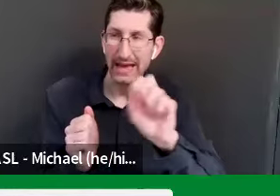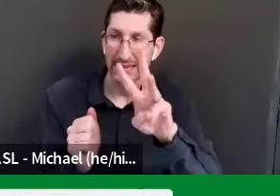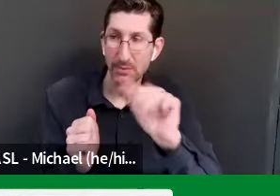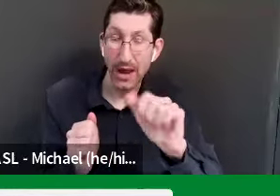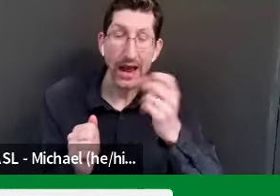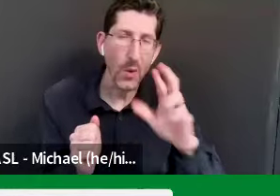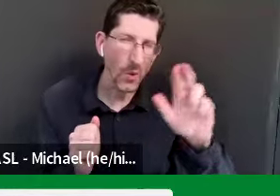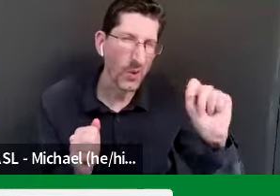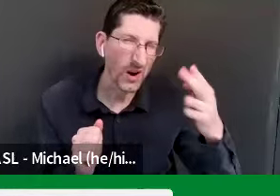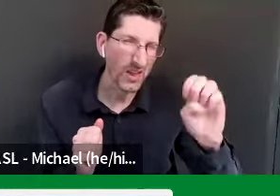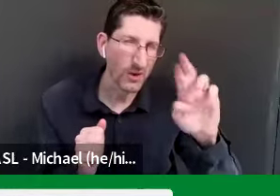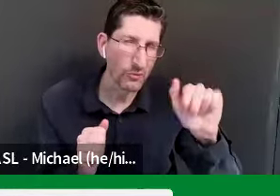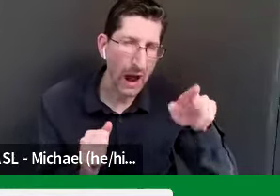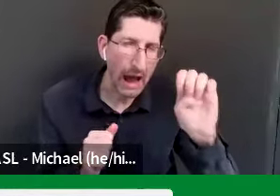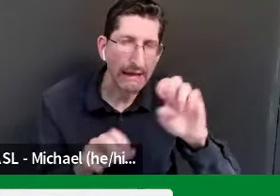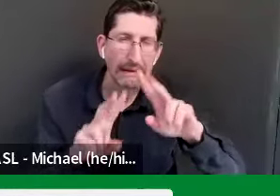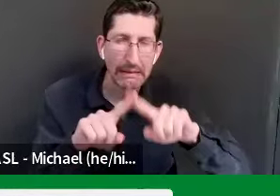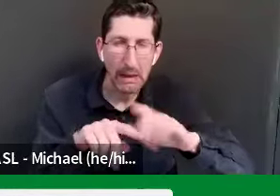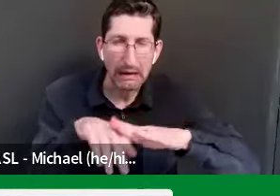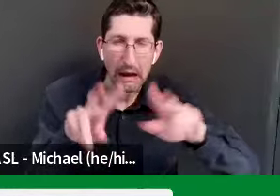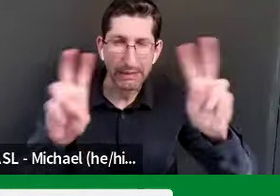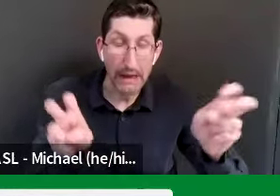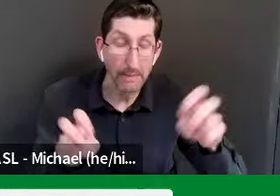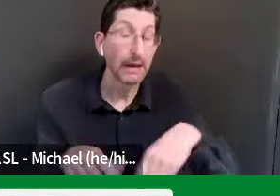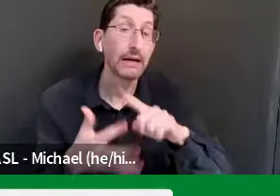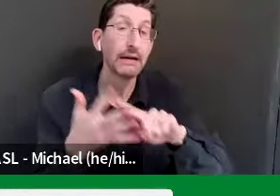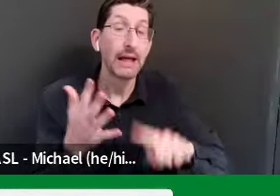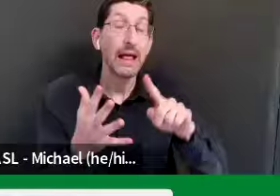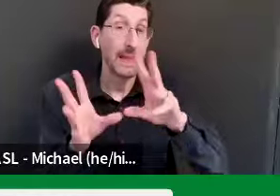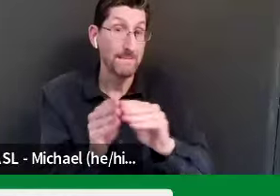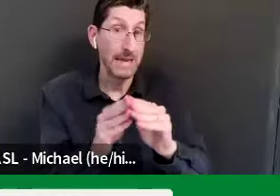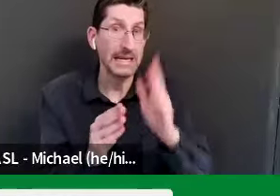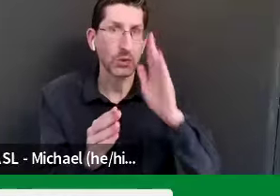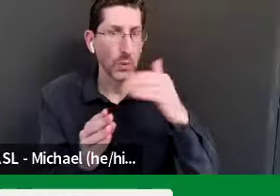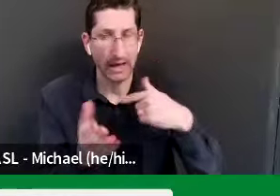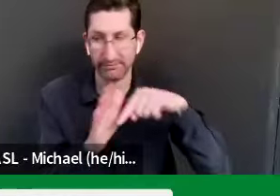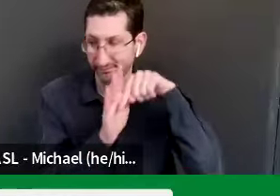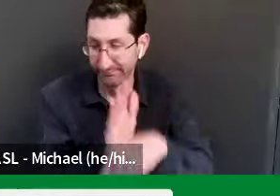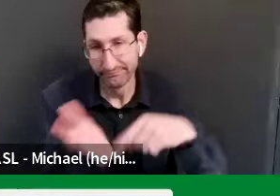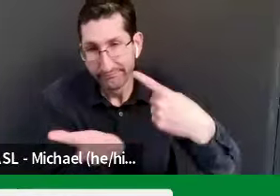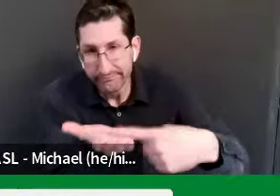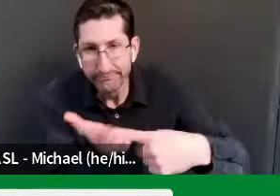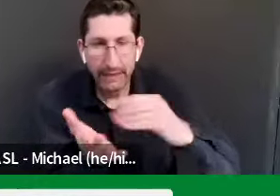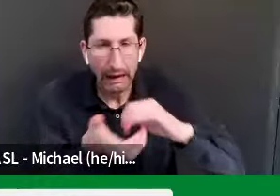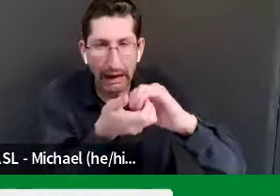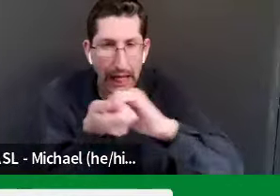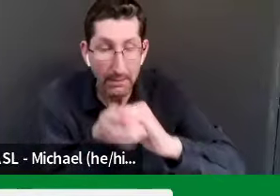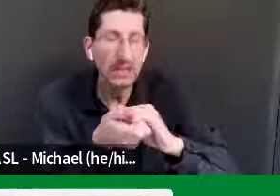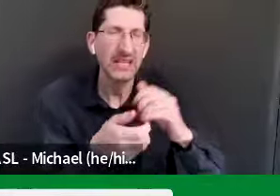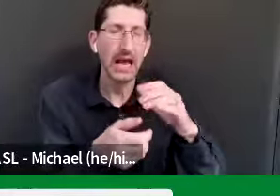INCLUDING RTAG STAFF AND MEMBERS, MEET MONTHLY WITH STAFF FROM SWA OR THE RIDE, DEPENDING ON THE TOPIC. THE MEETINGS ARE WHERE THE